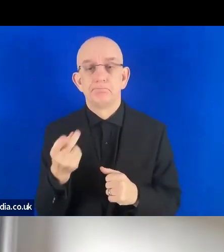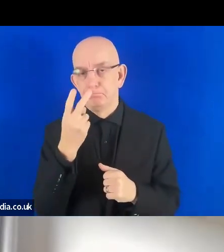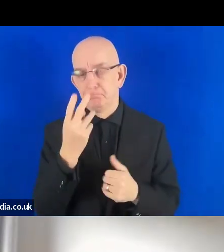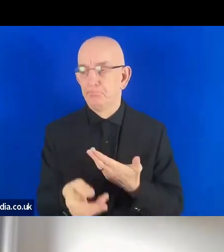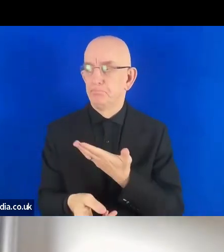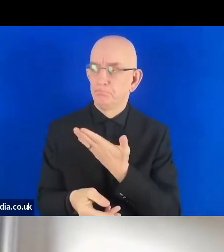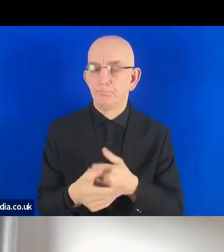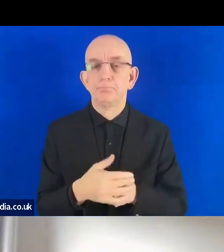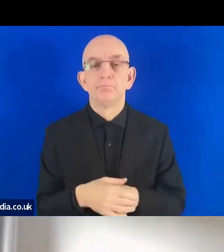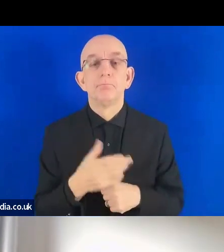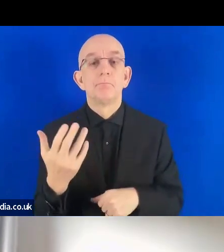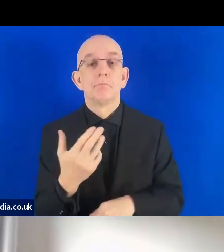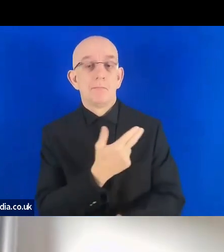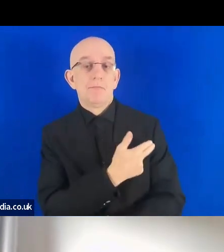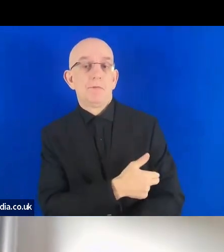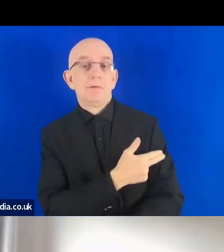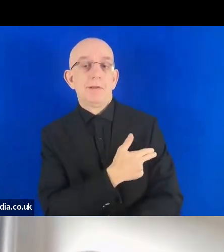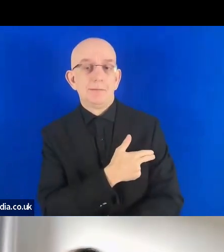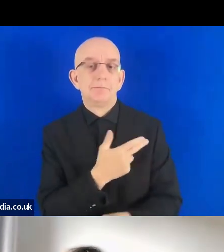You know, over to you.